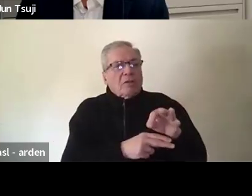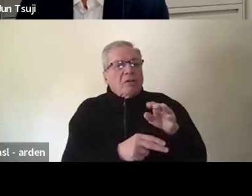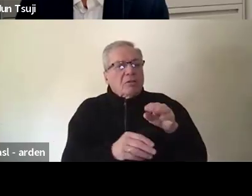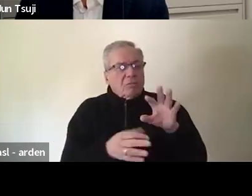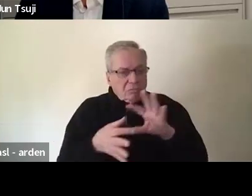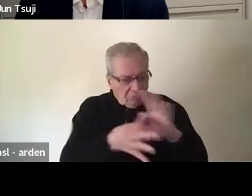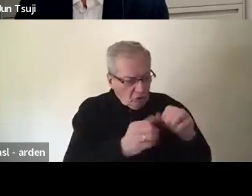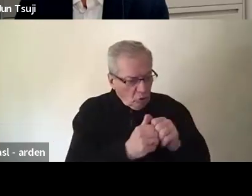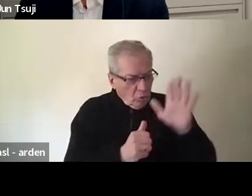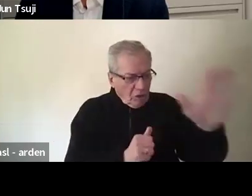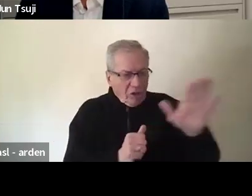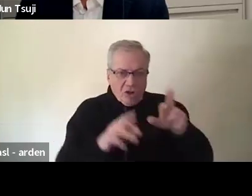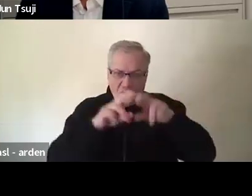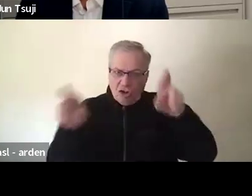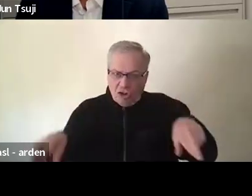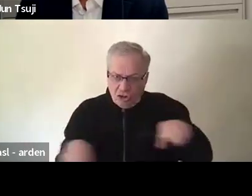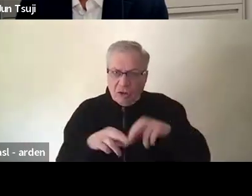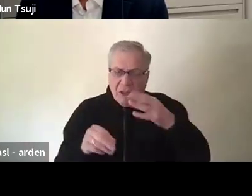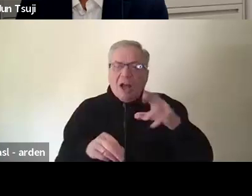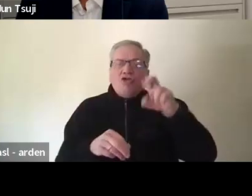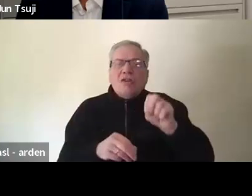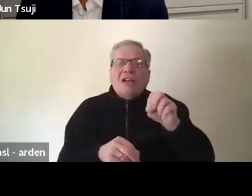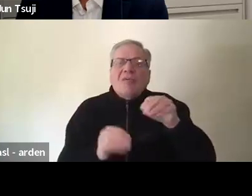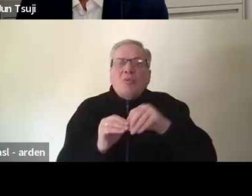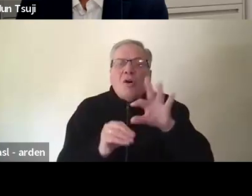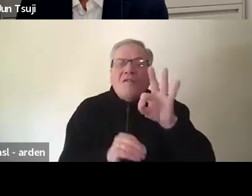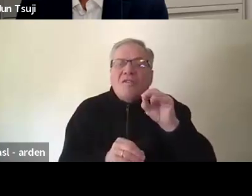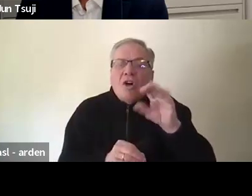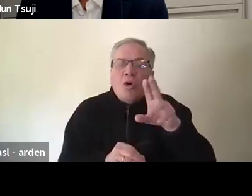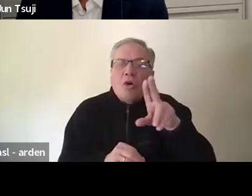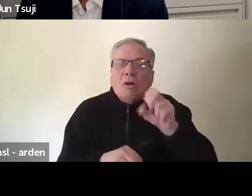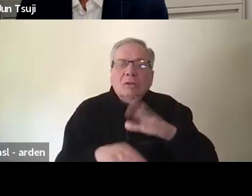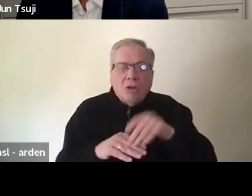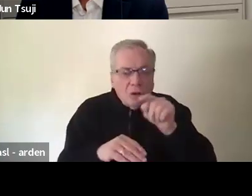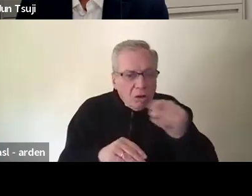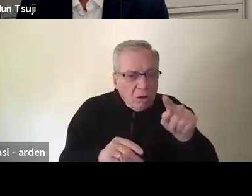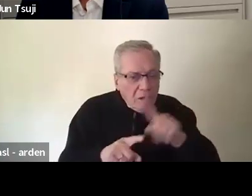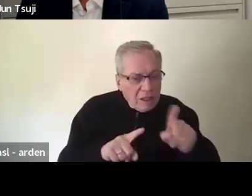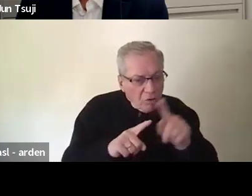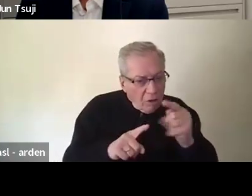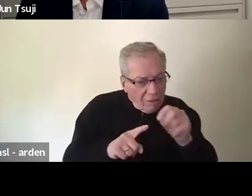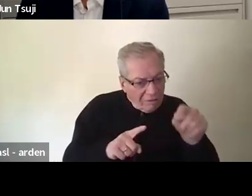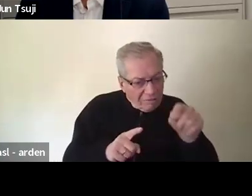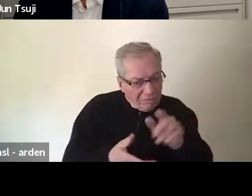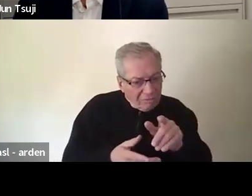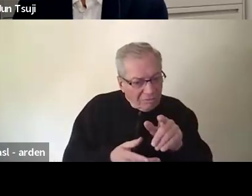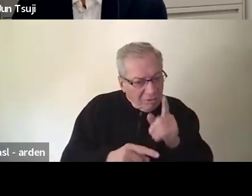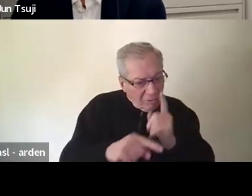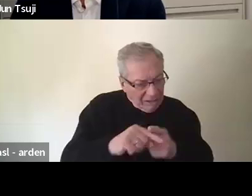So focusing on them completing the Bachelor's degree and the post-graduation plans in terms